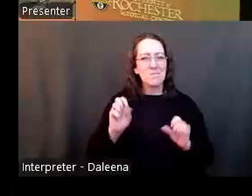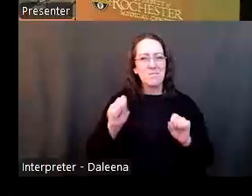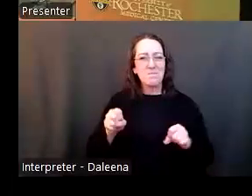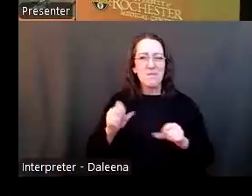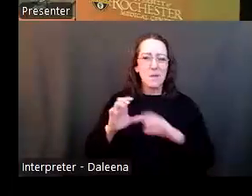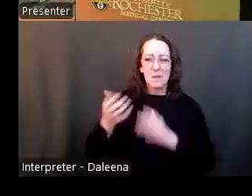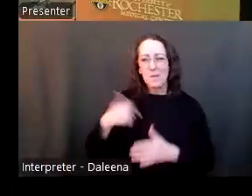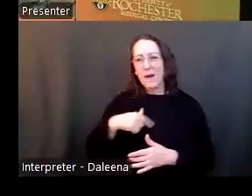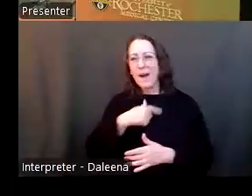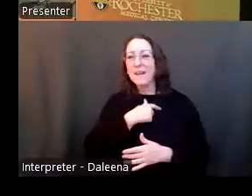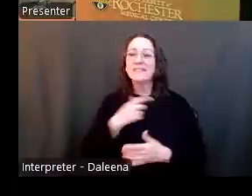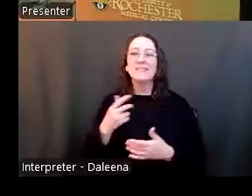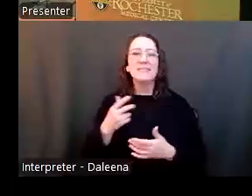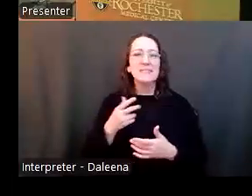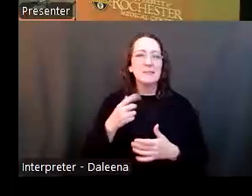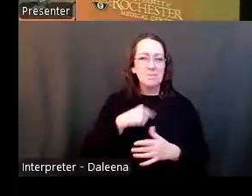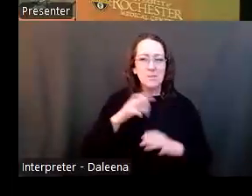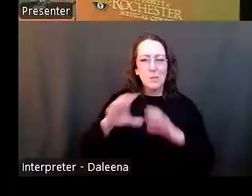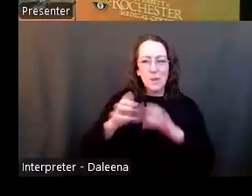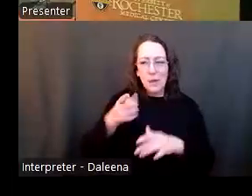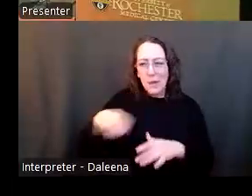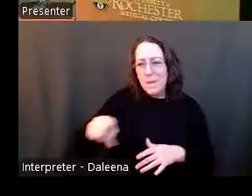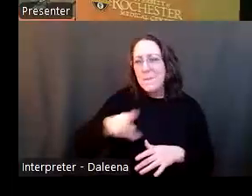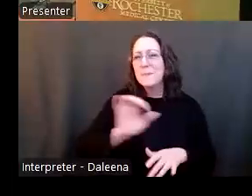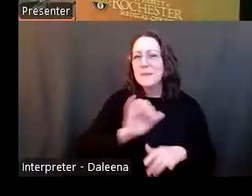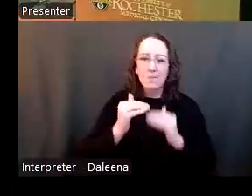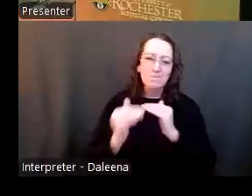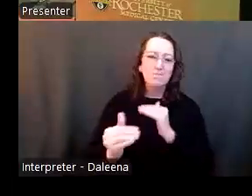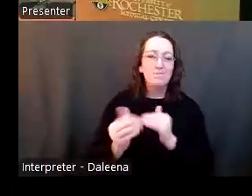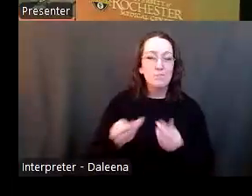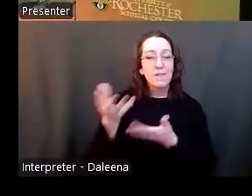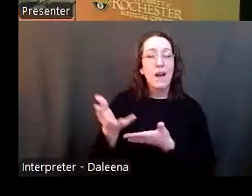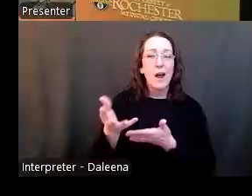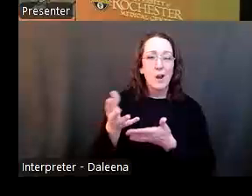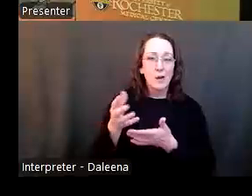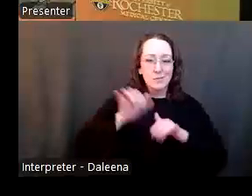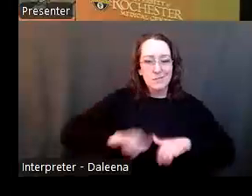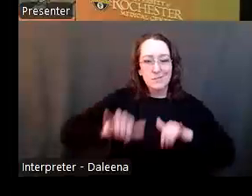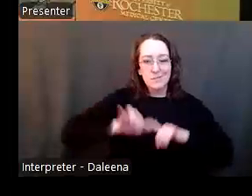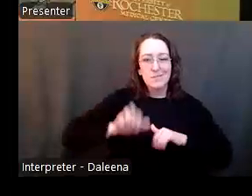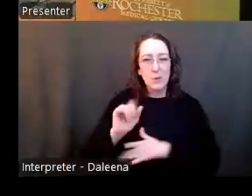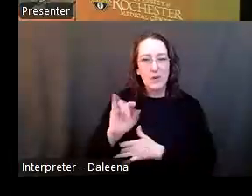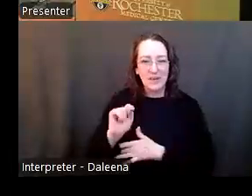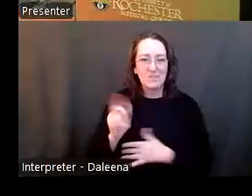we can communicate with them at the same level as our providers that are strictly on the unit um so